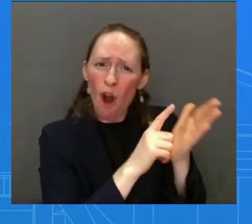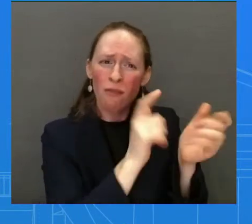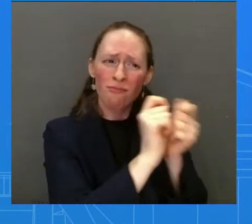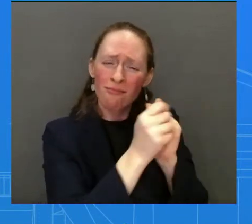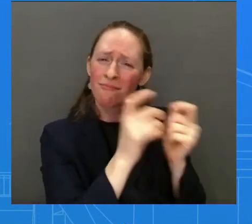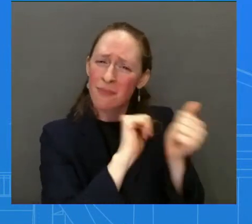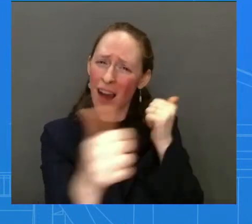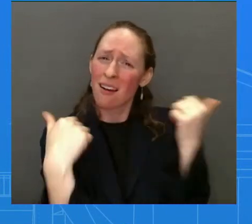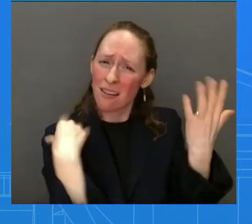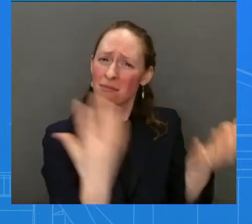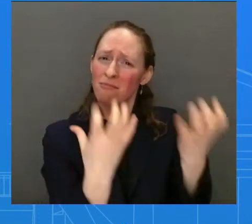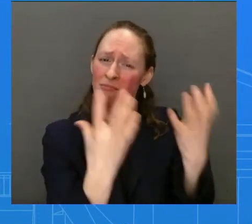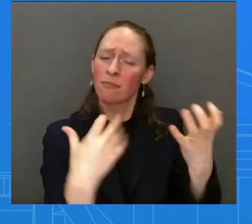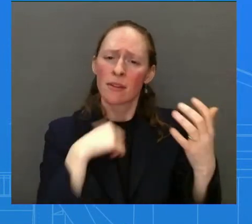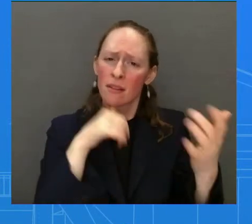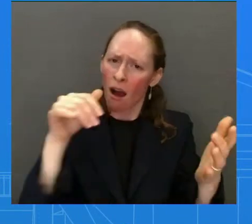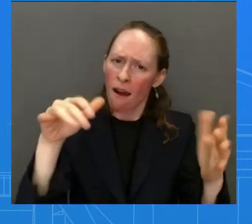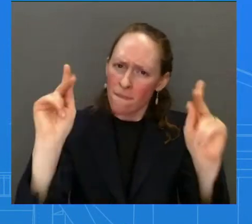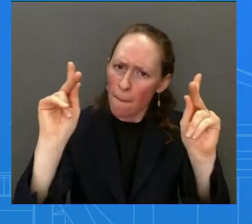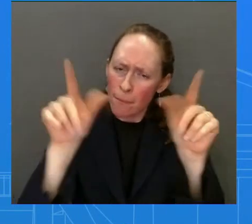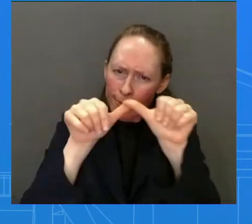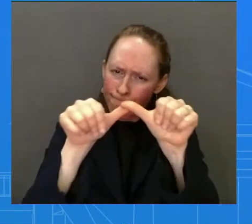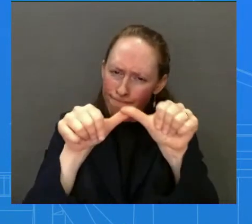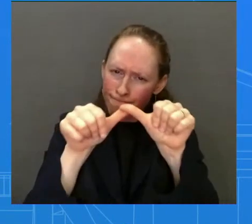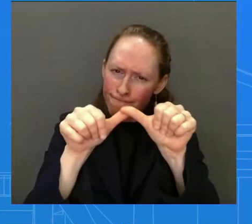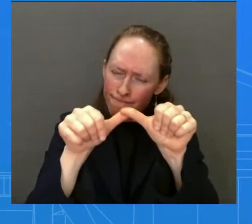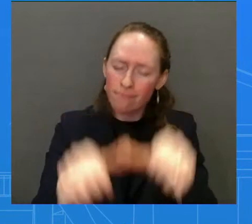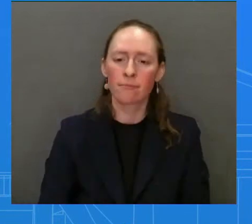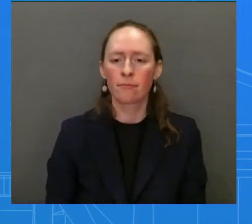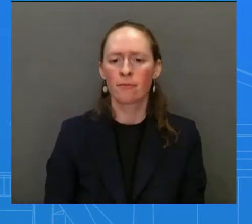The Press: And then separately, just one final thing on foreign affairs front.